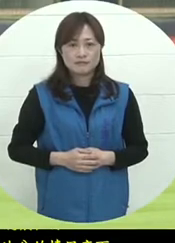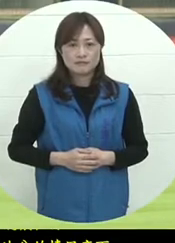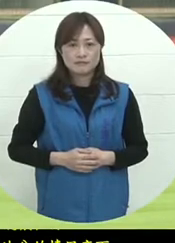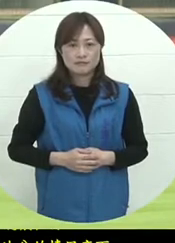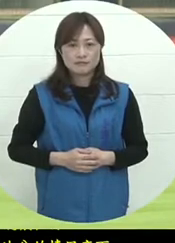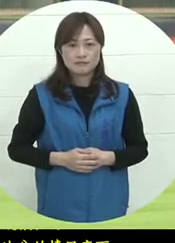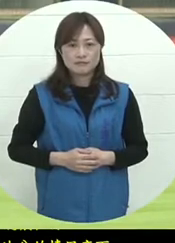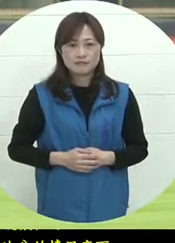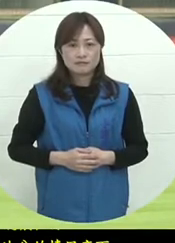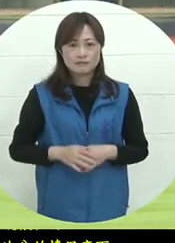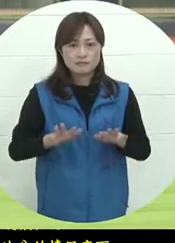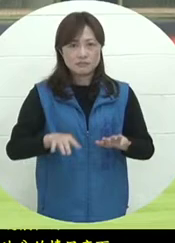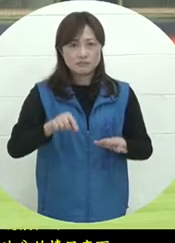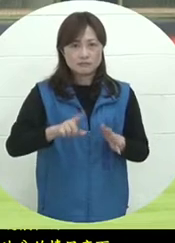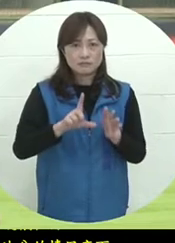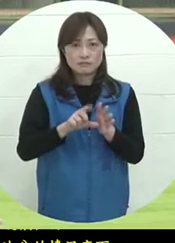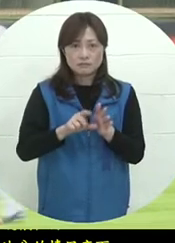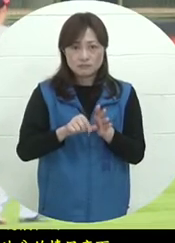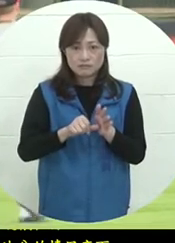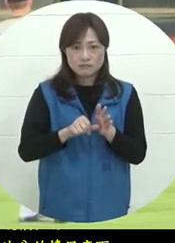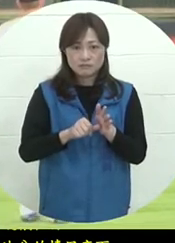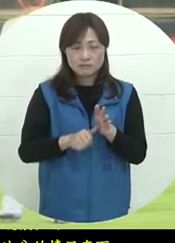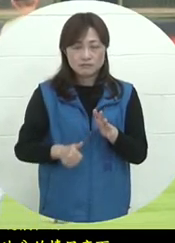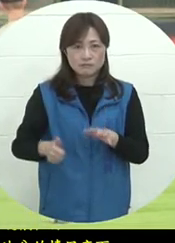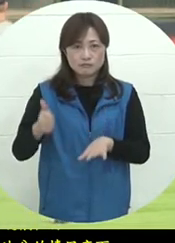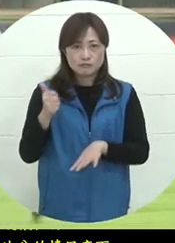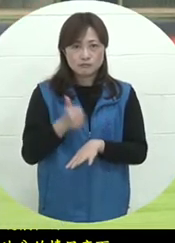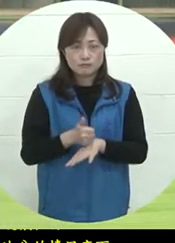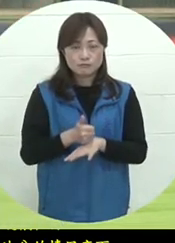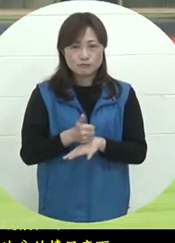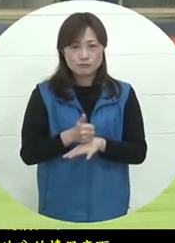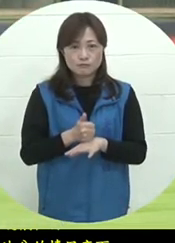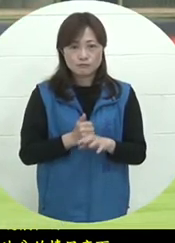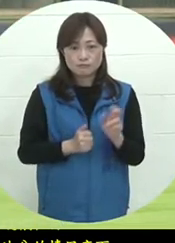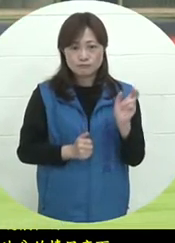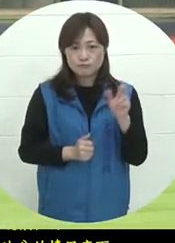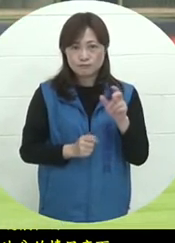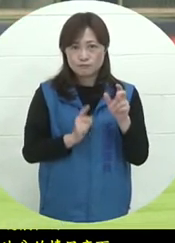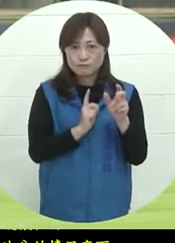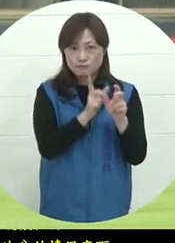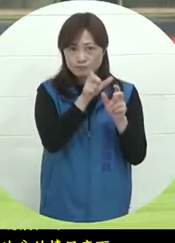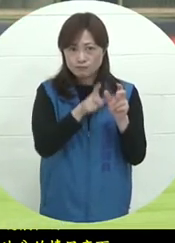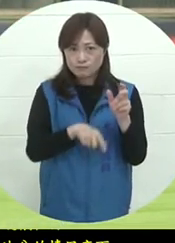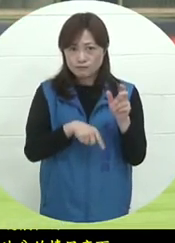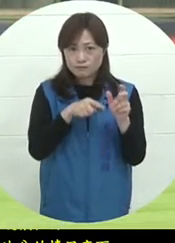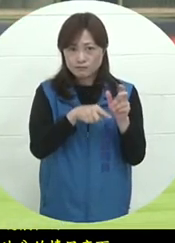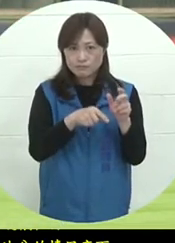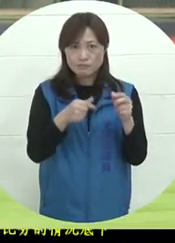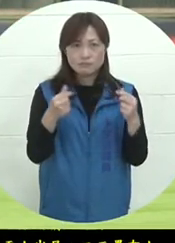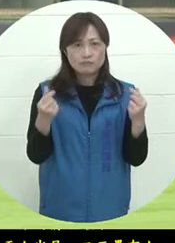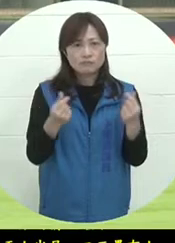However, Corwin came up at this time. It seems that he did not have a complete bullpen warm-up.